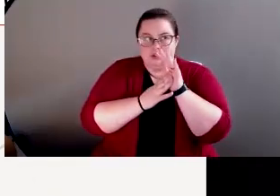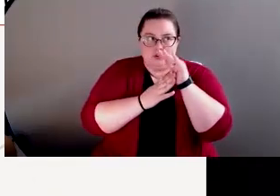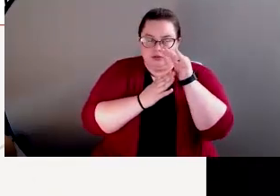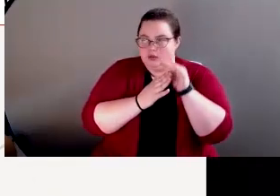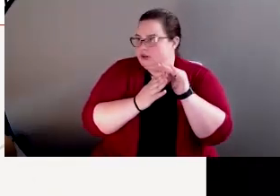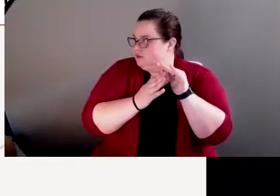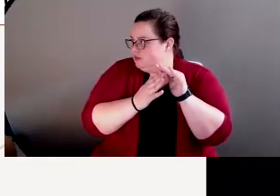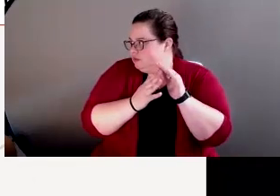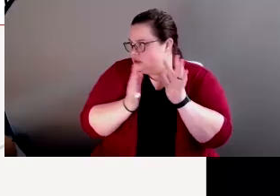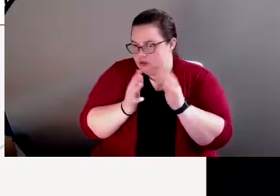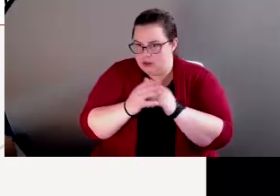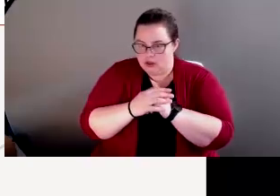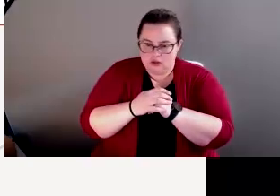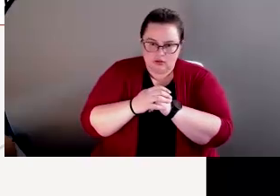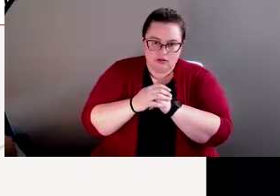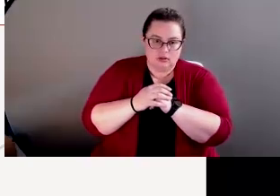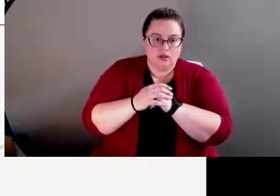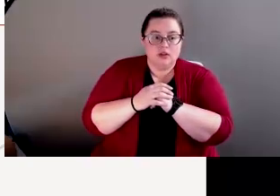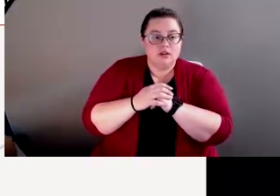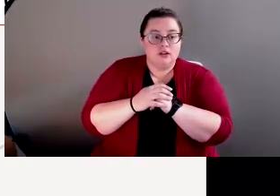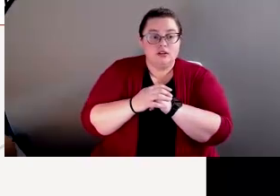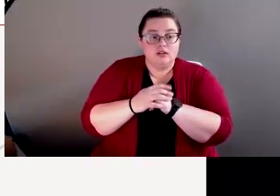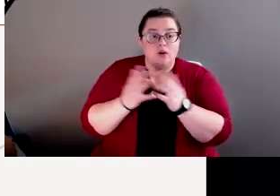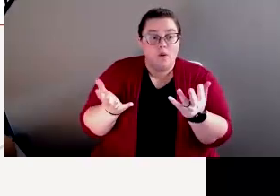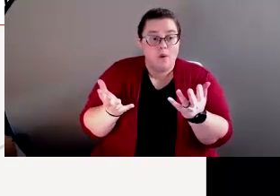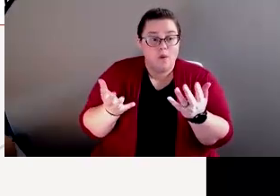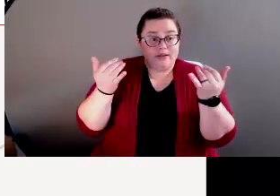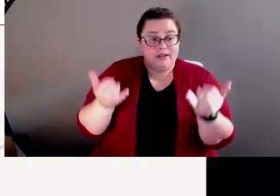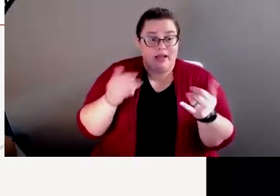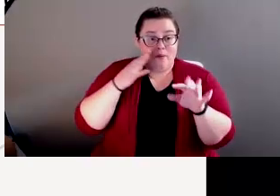All right. So today I'll be talking about Instructure,